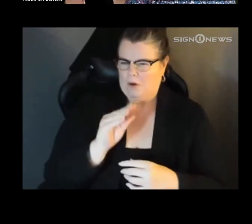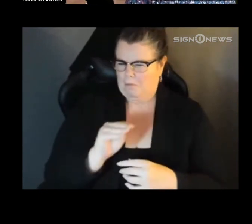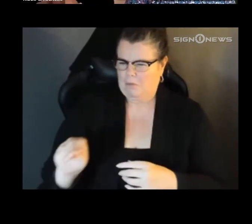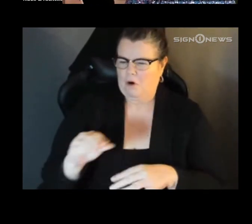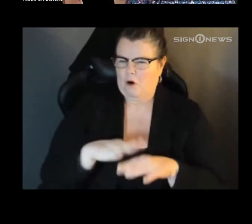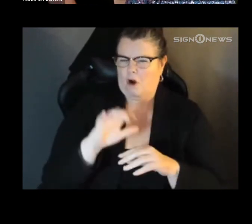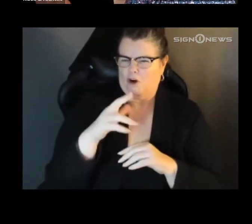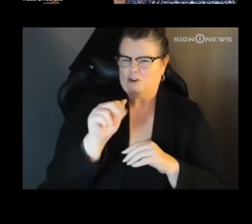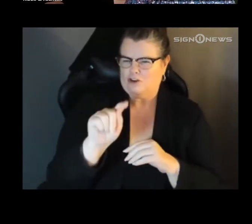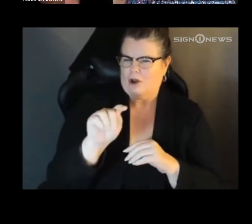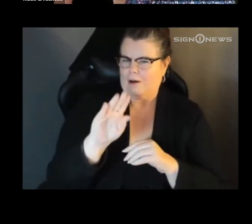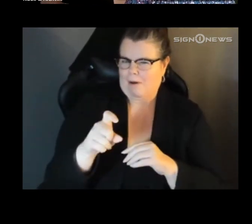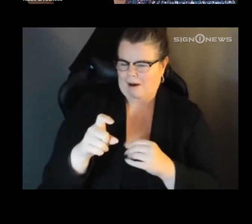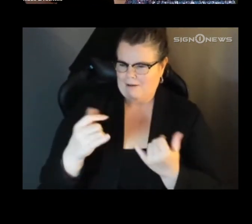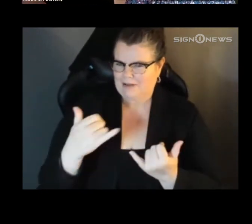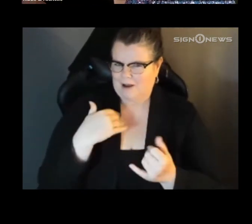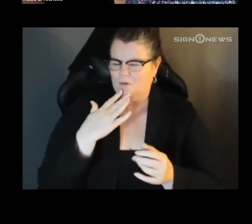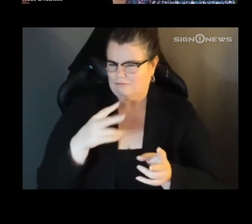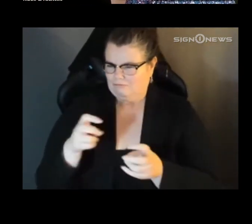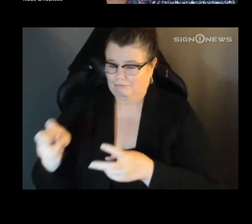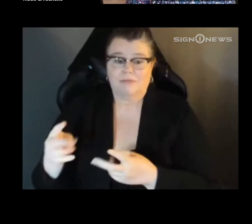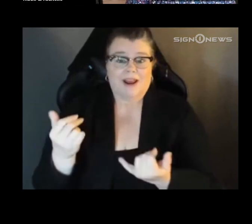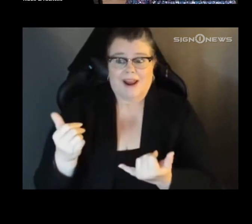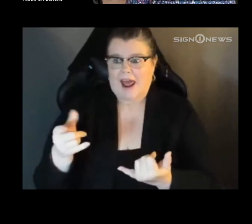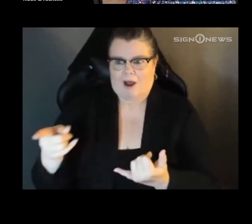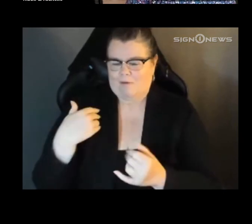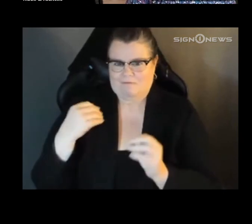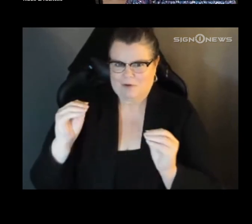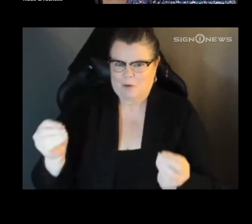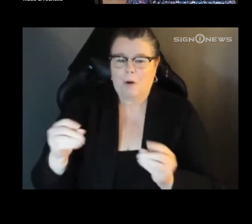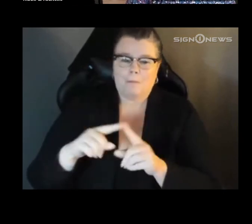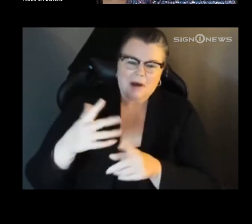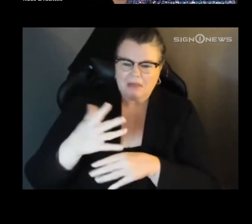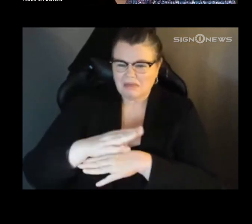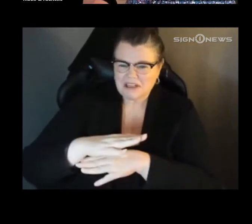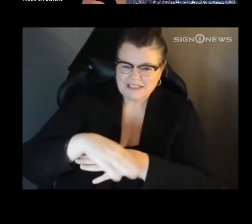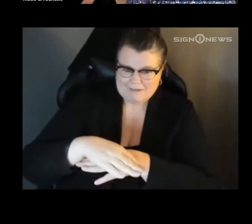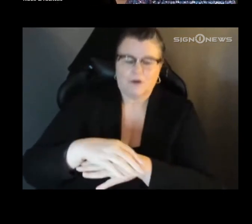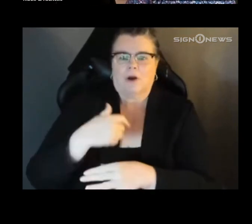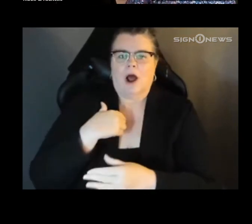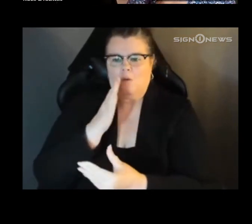these slides will show up in this um Google Drive and then throughout this election season